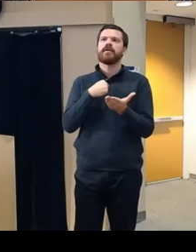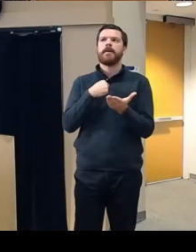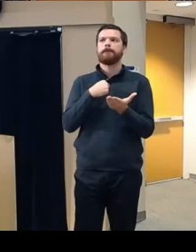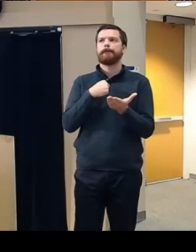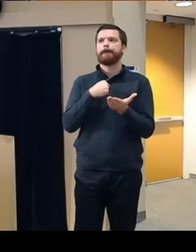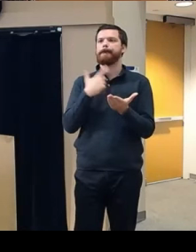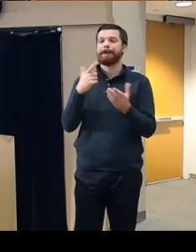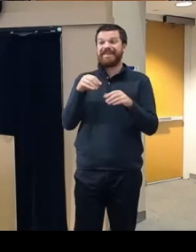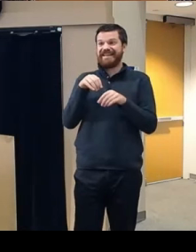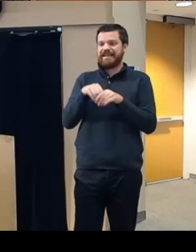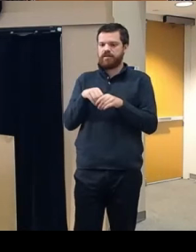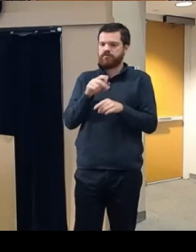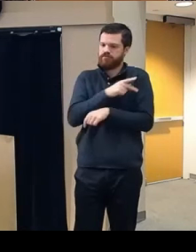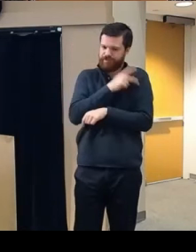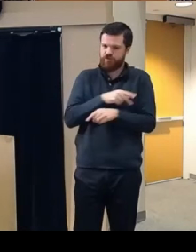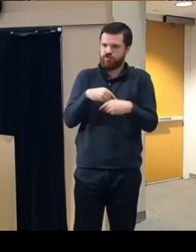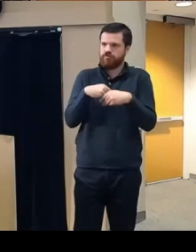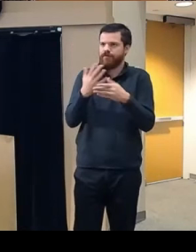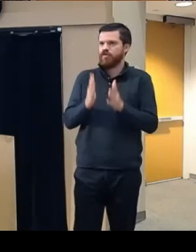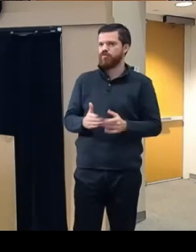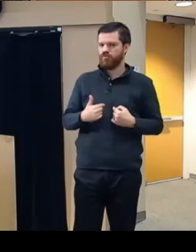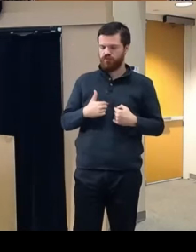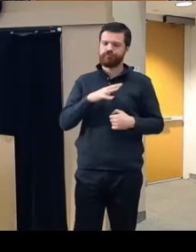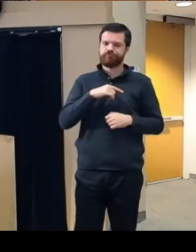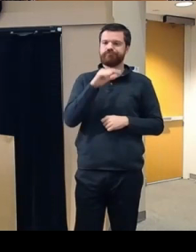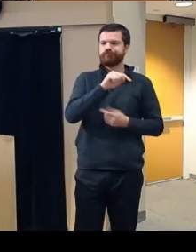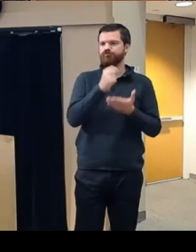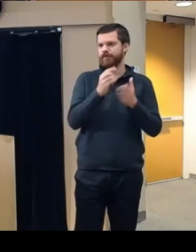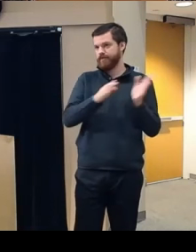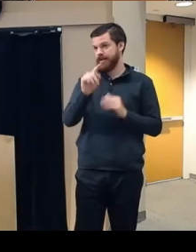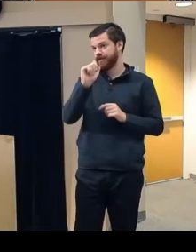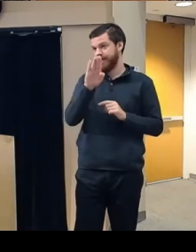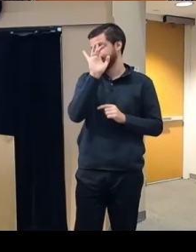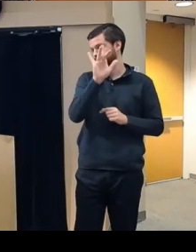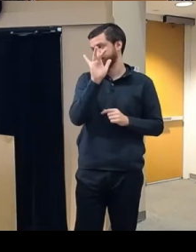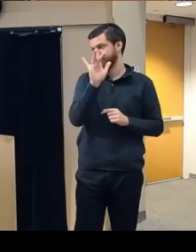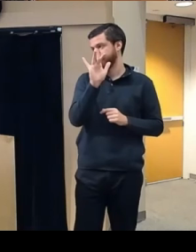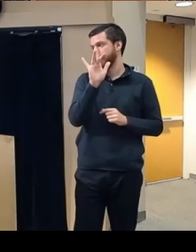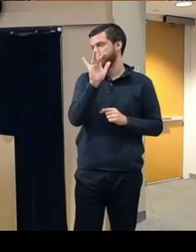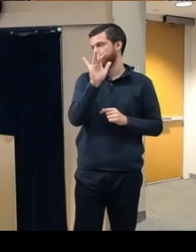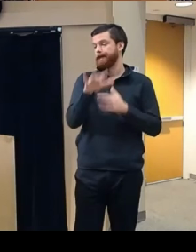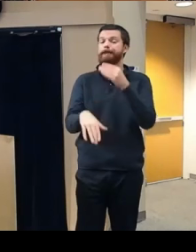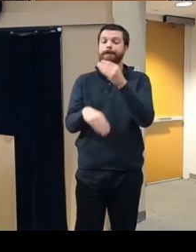an impatient provider so I would go to the treatment plan Tab and add a care plan and